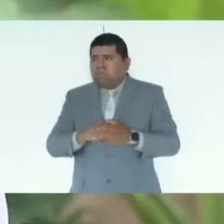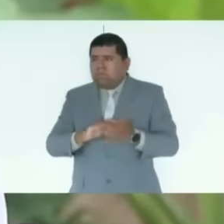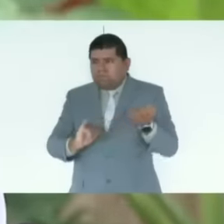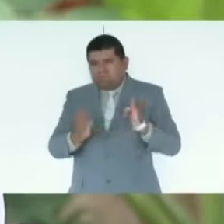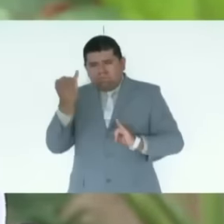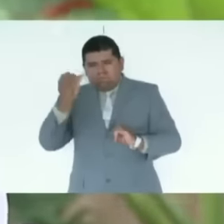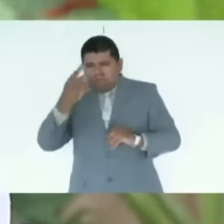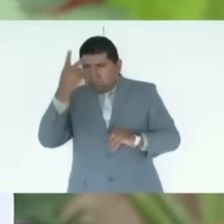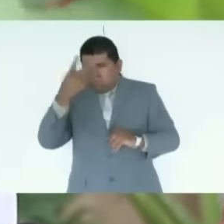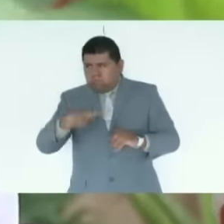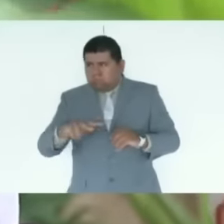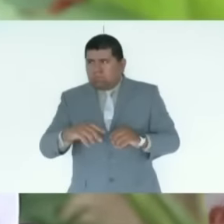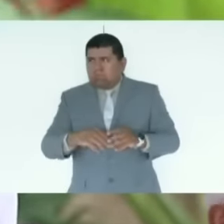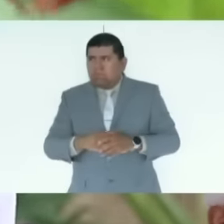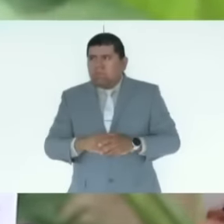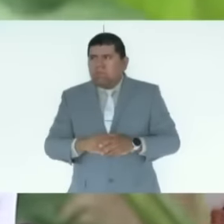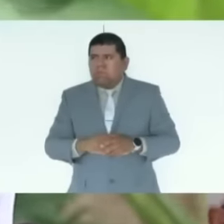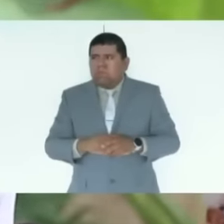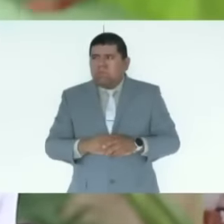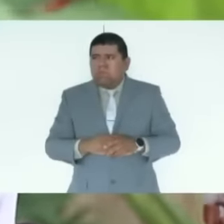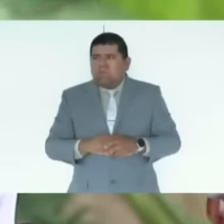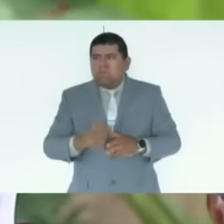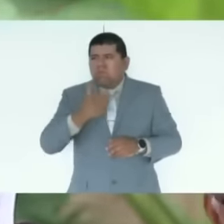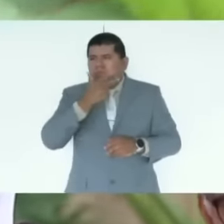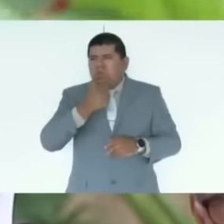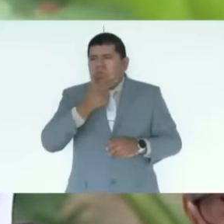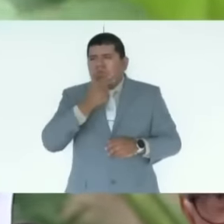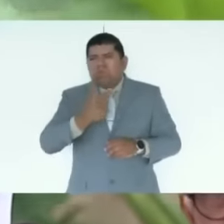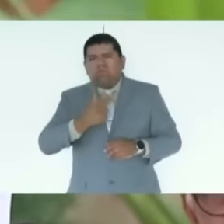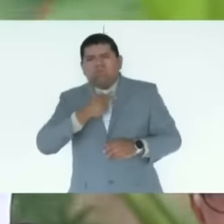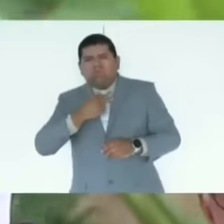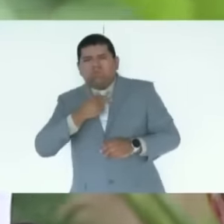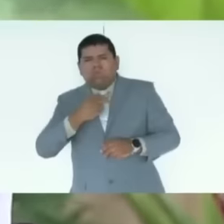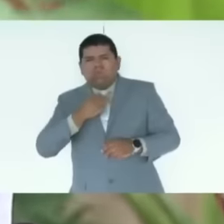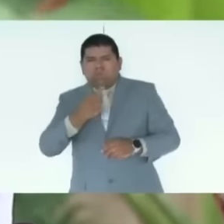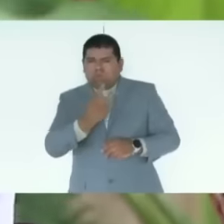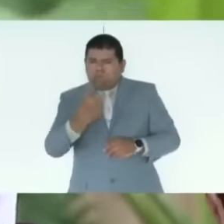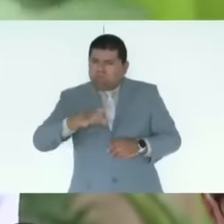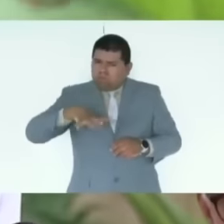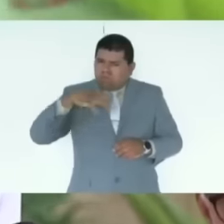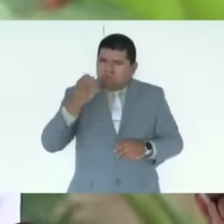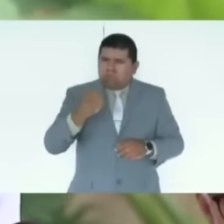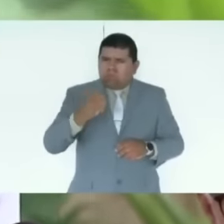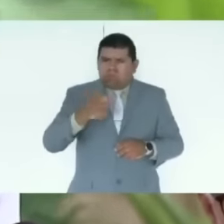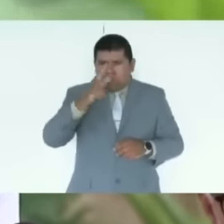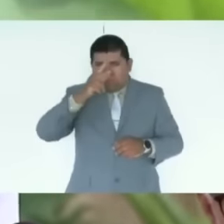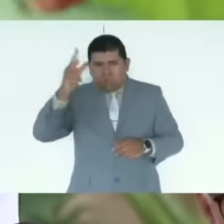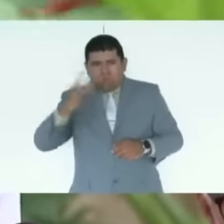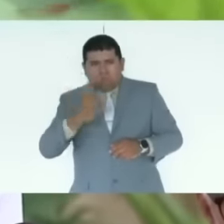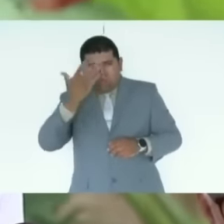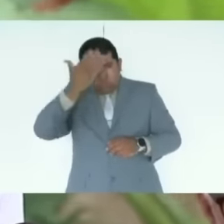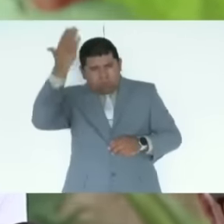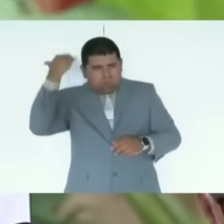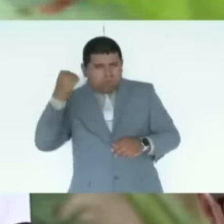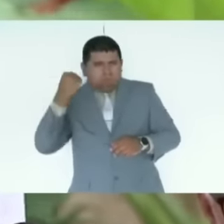through the fight of two good priests Rebels Hidalgo and Morelos the Federal First is established